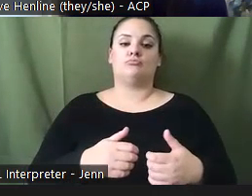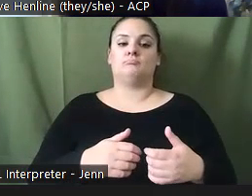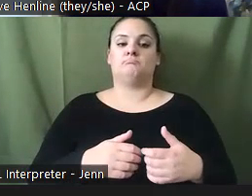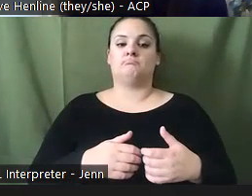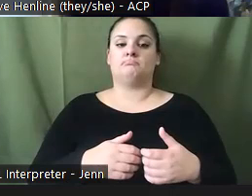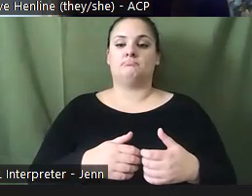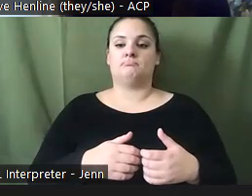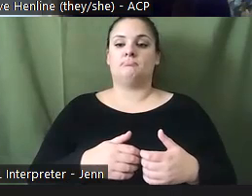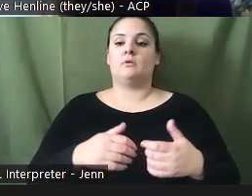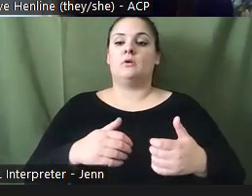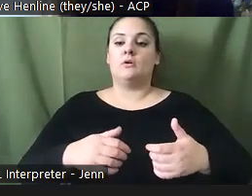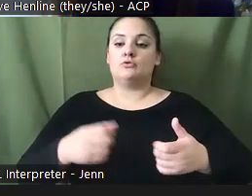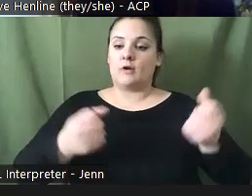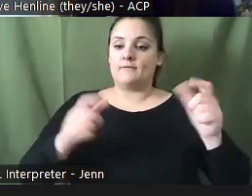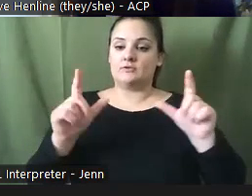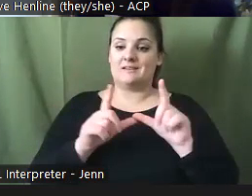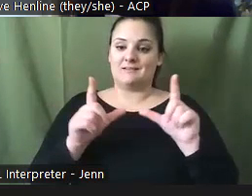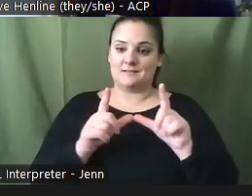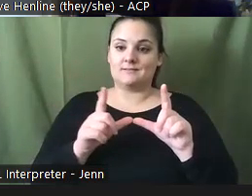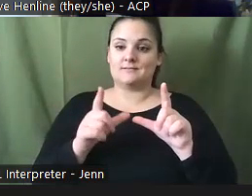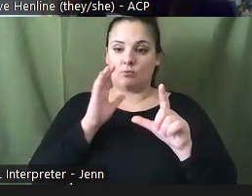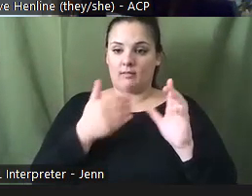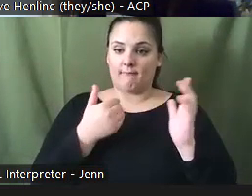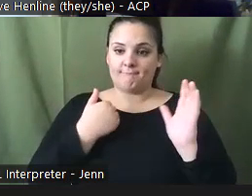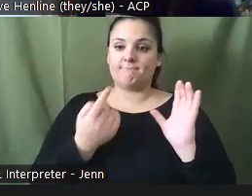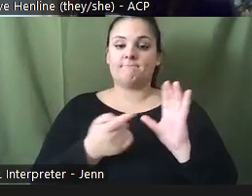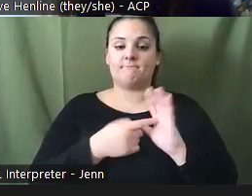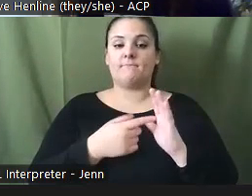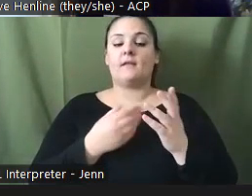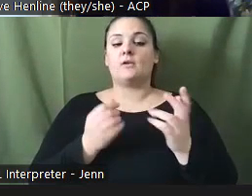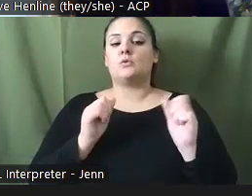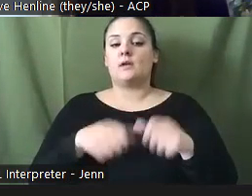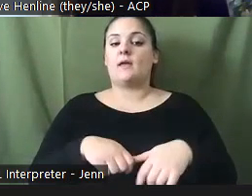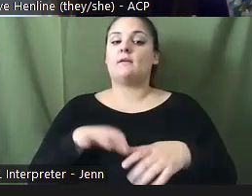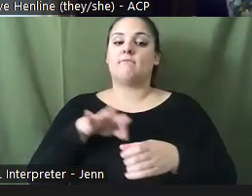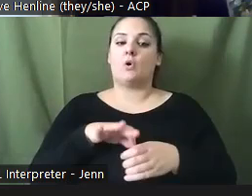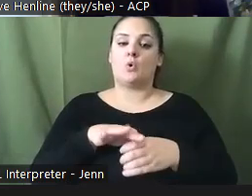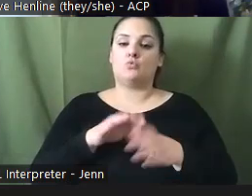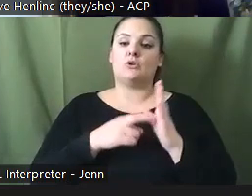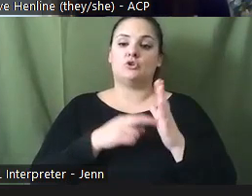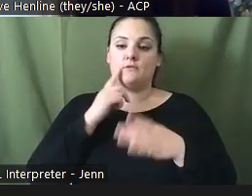substitute address. And you can also register to vote for your appropriate voting precinct,